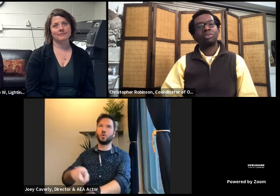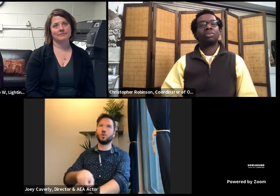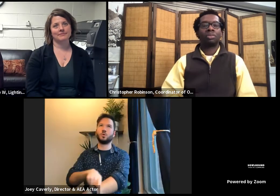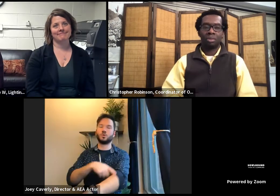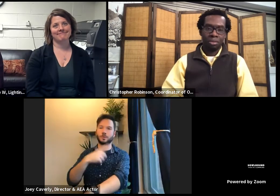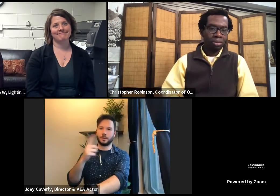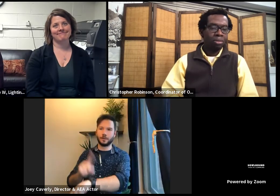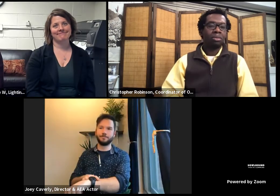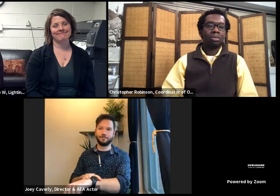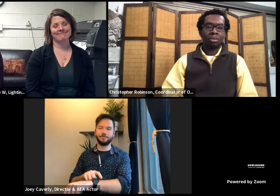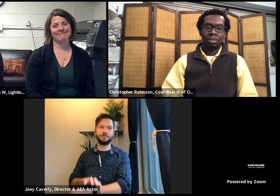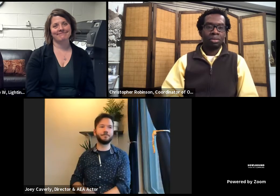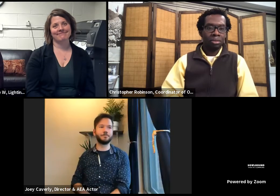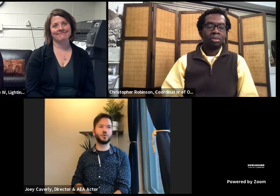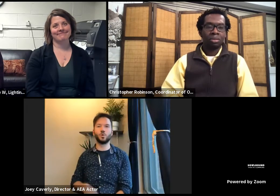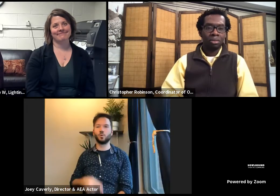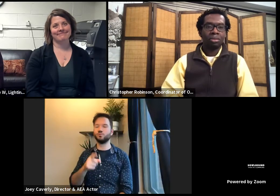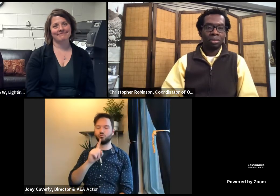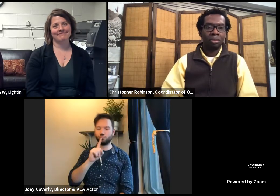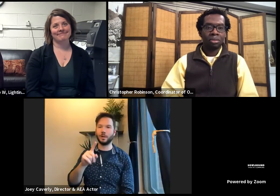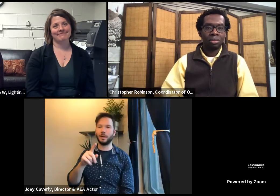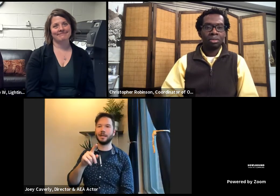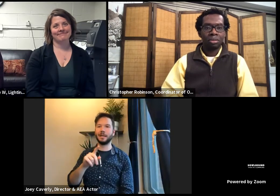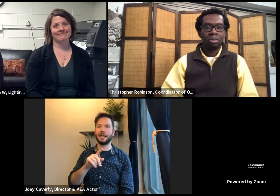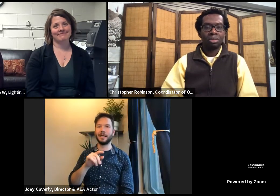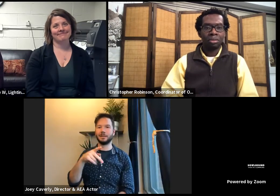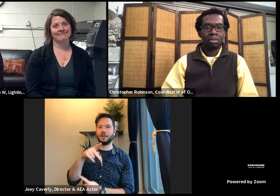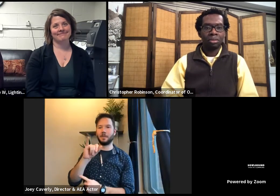She's been in this business a very, very long time.